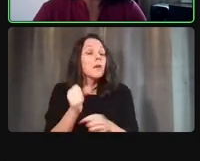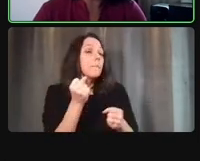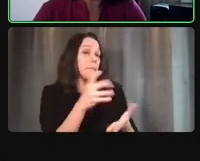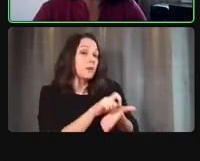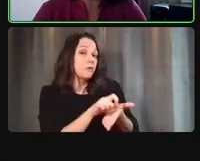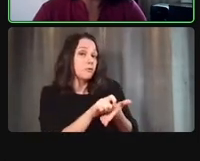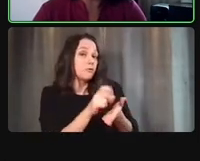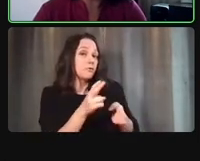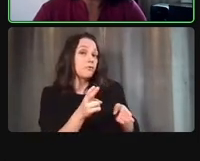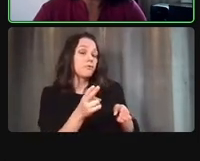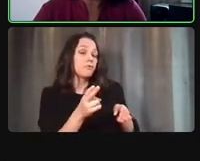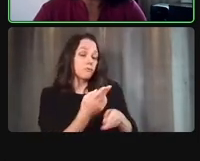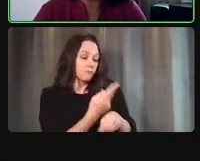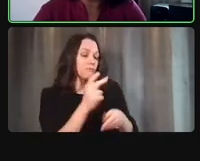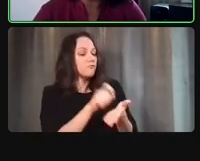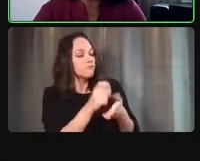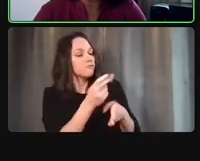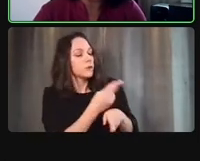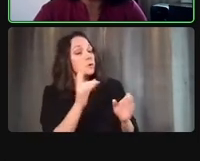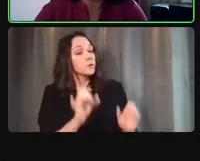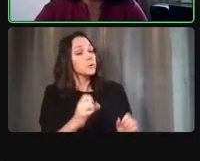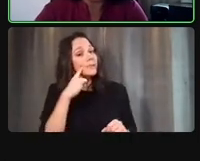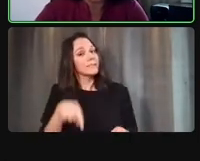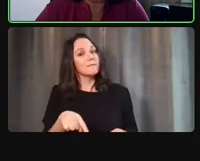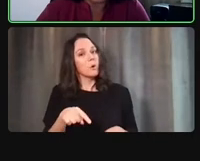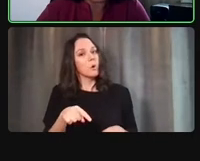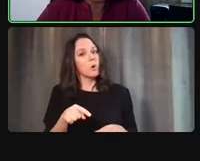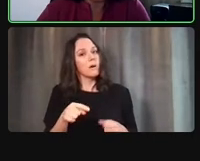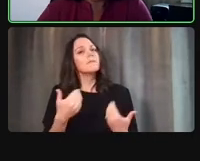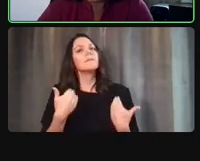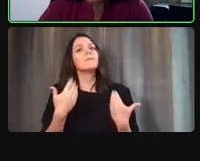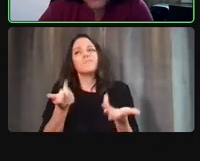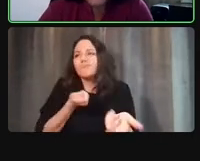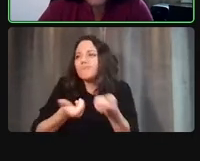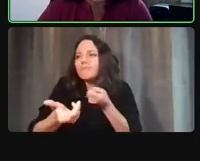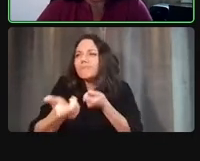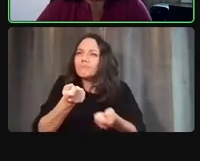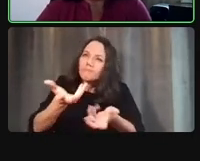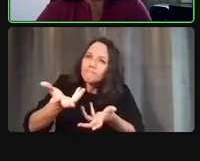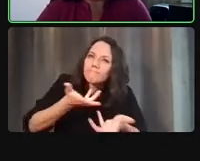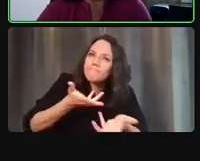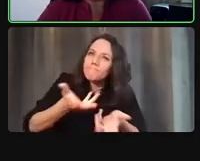to get individuals to talk, to share, and to express so it matters and their